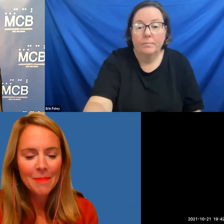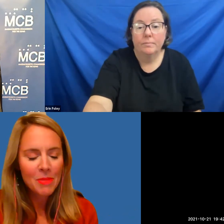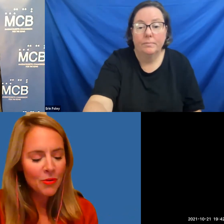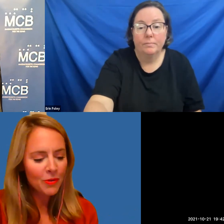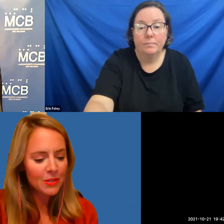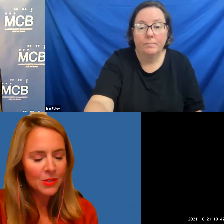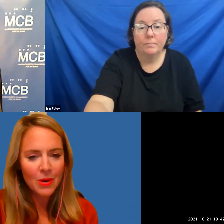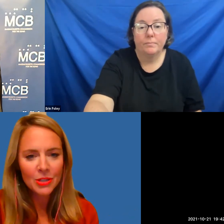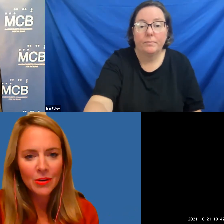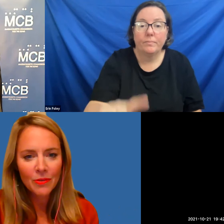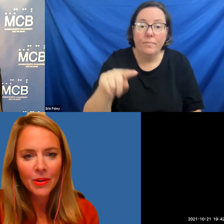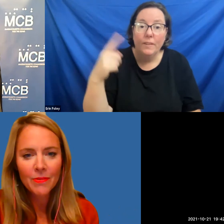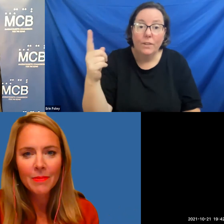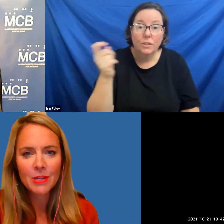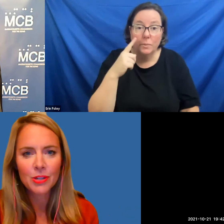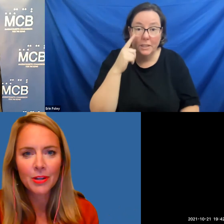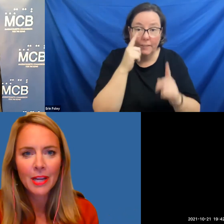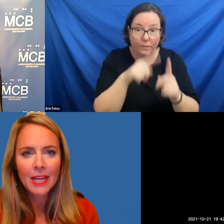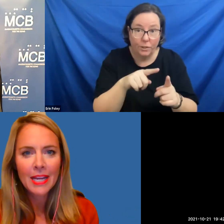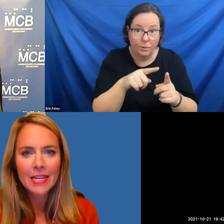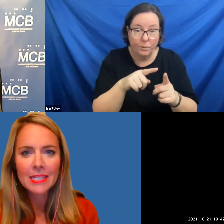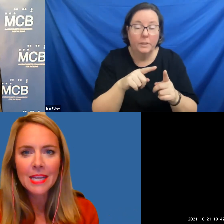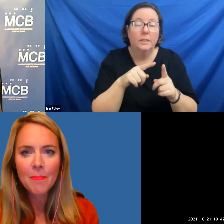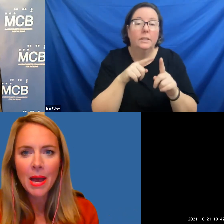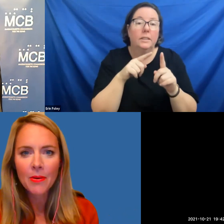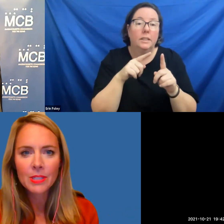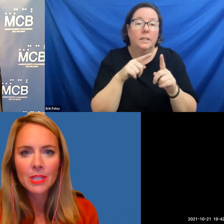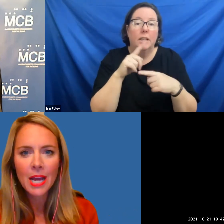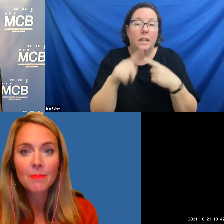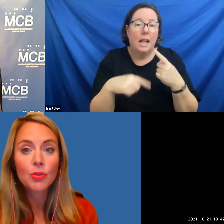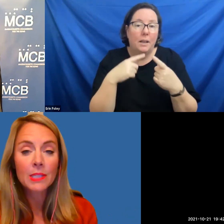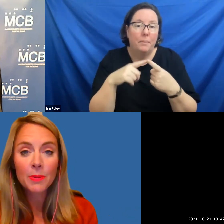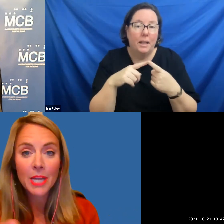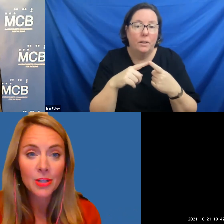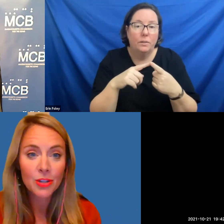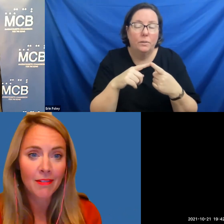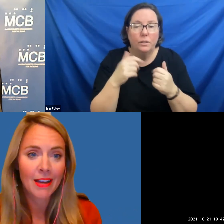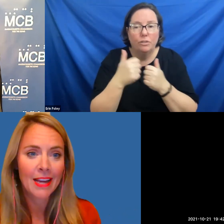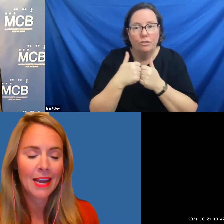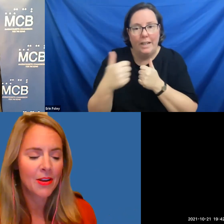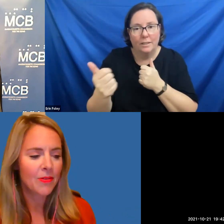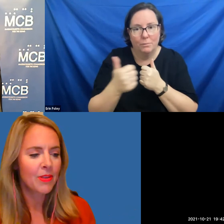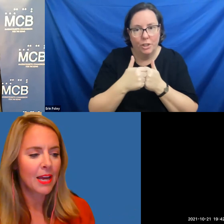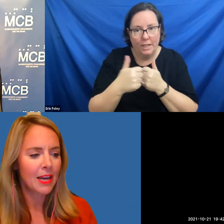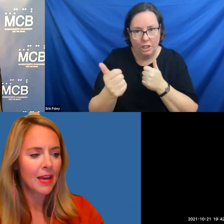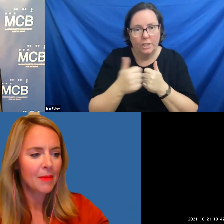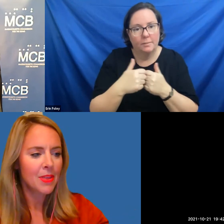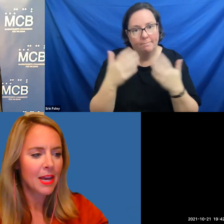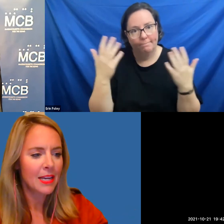The first question for you commissioner is about transportation and I know that um that